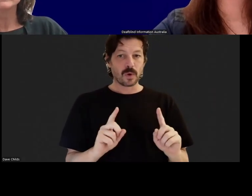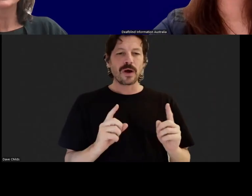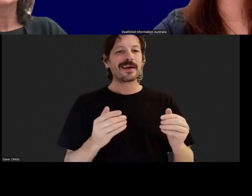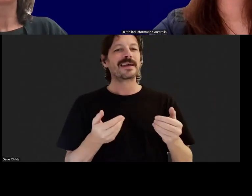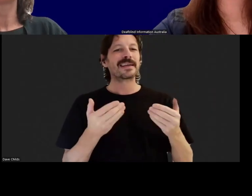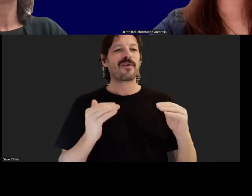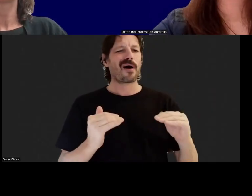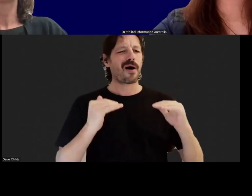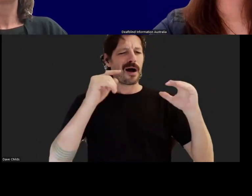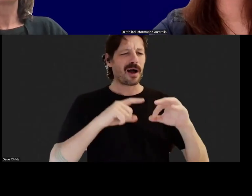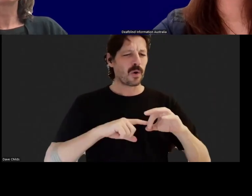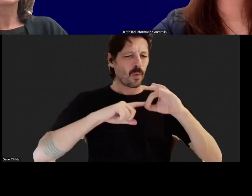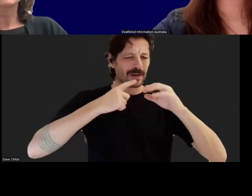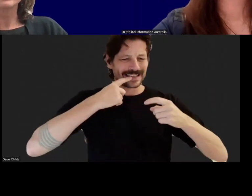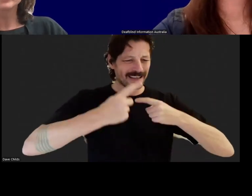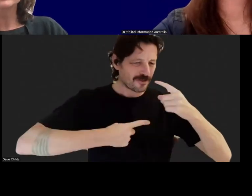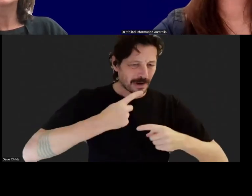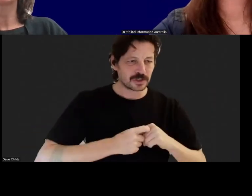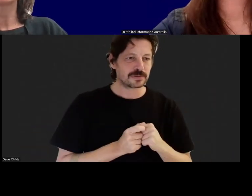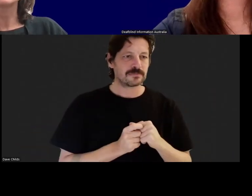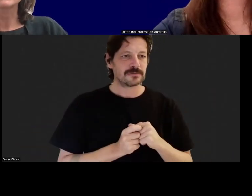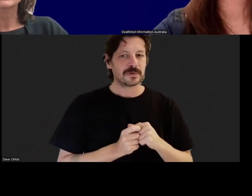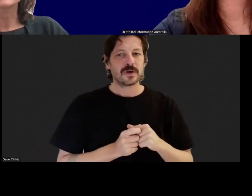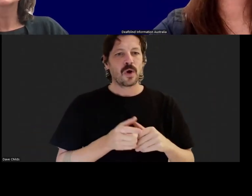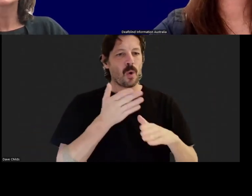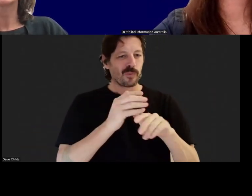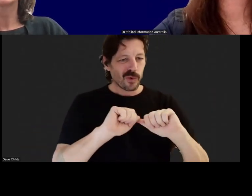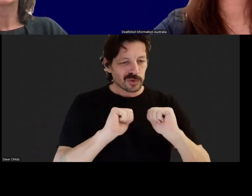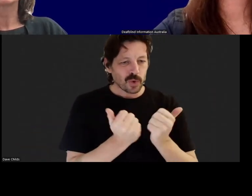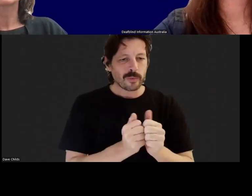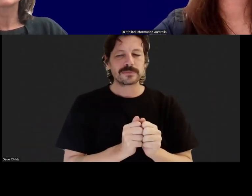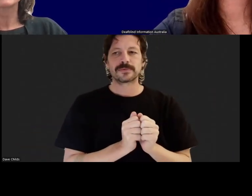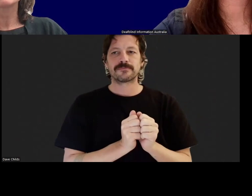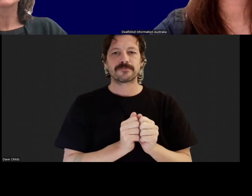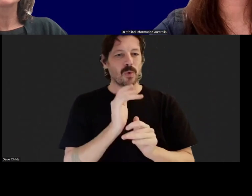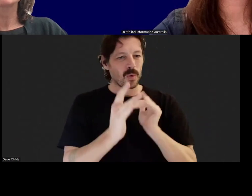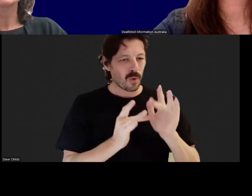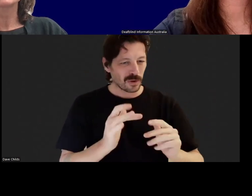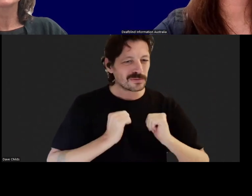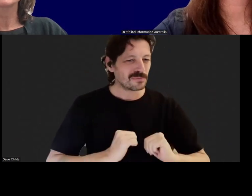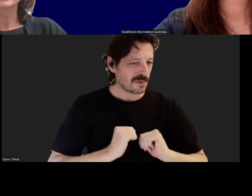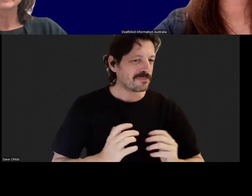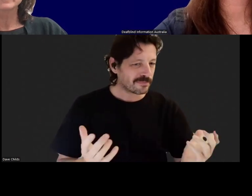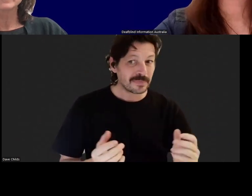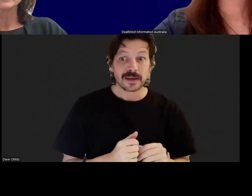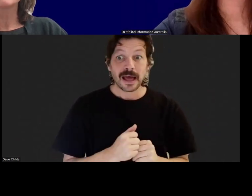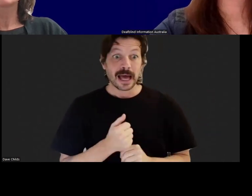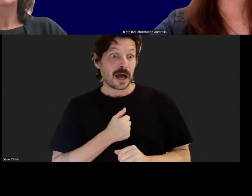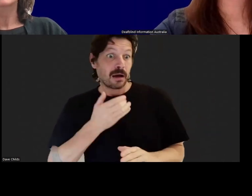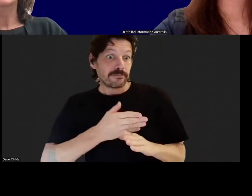information. We provide workshops and online training and our aim is to build capacity,